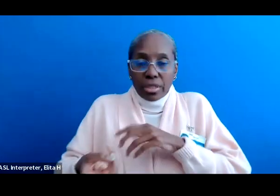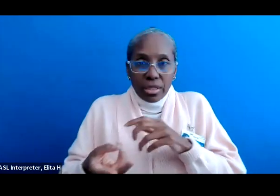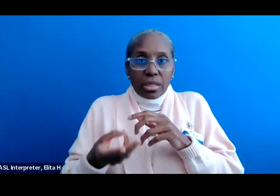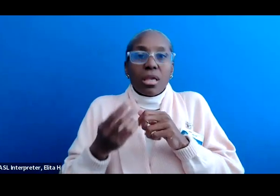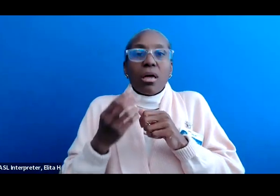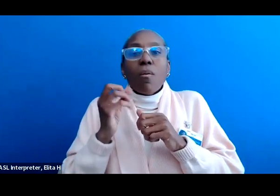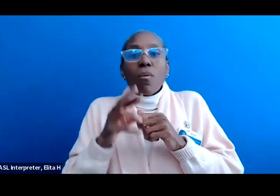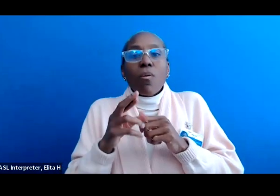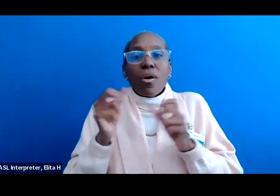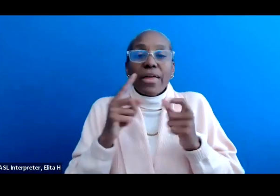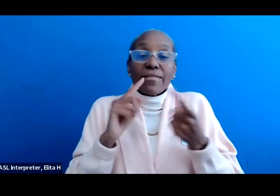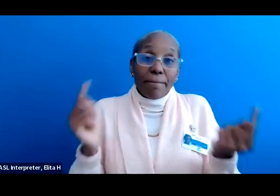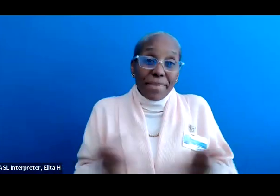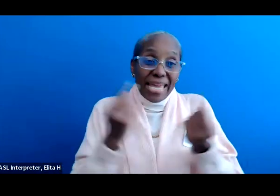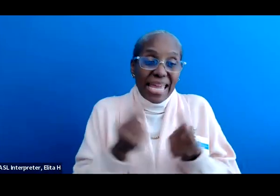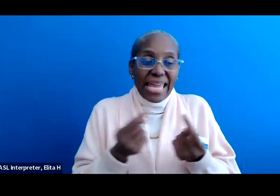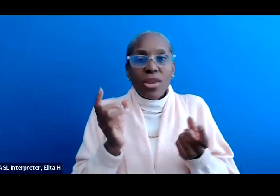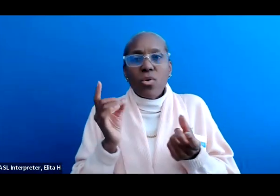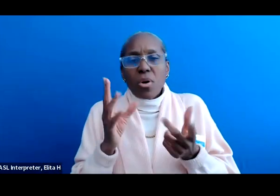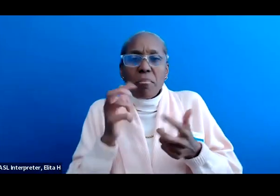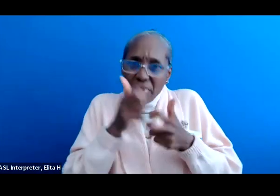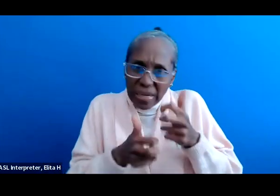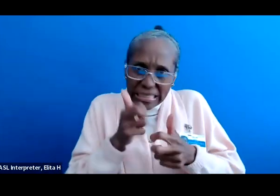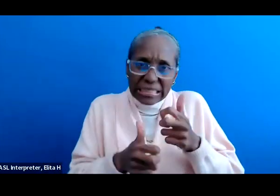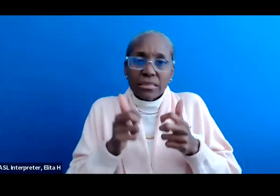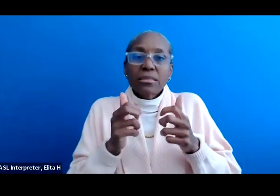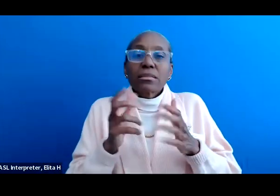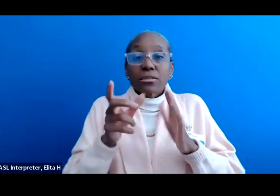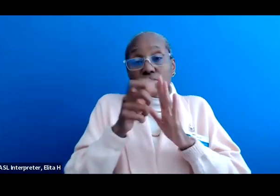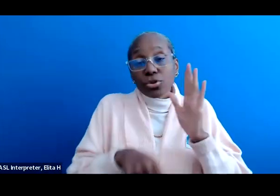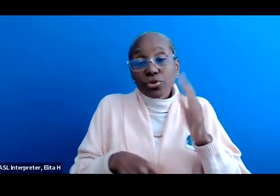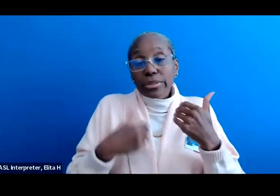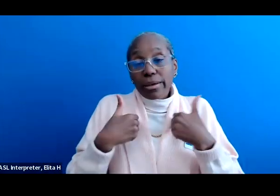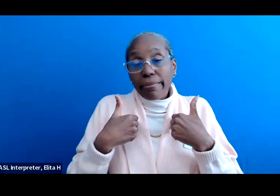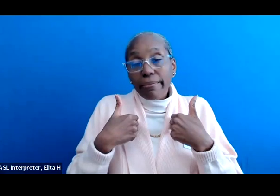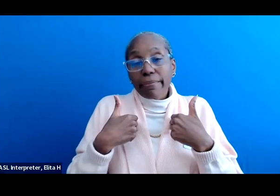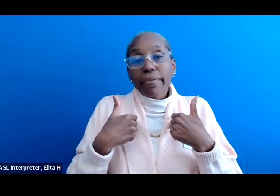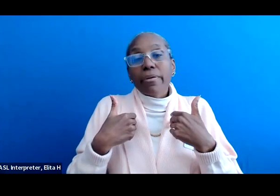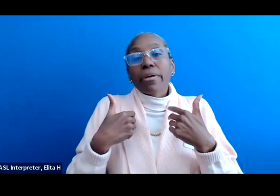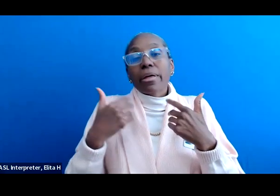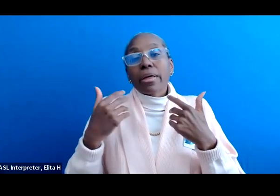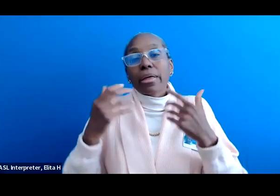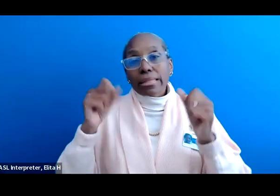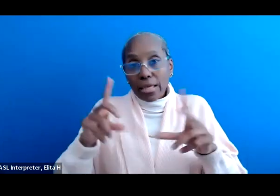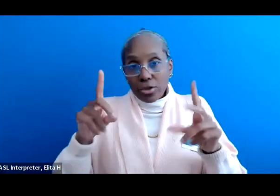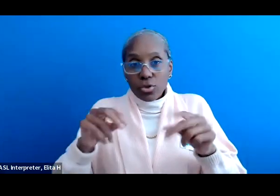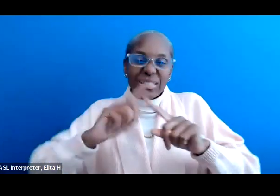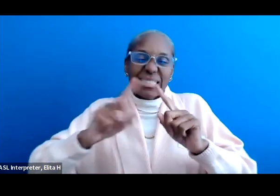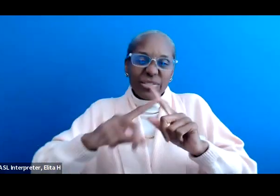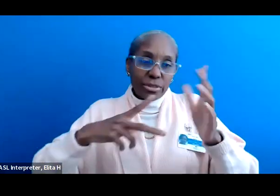Or they have such pain with it, or they have so many problems with it. There are surgeries and they can do different injections of numbing